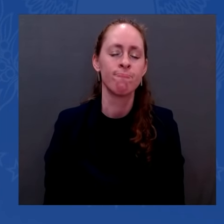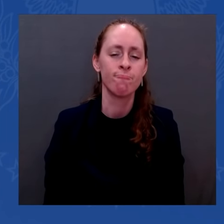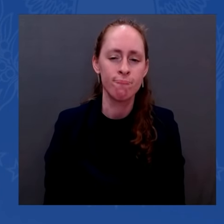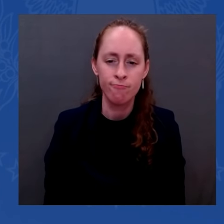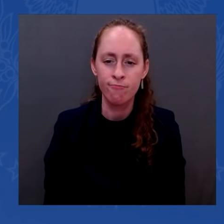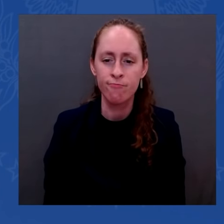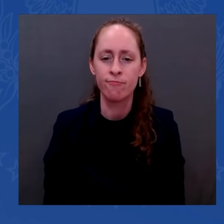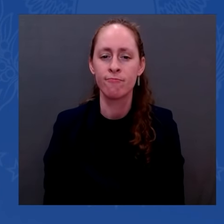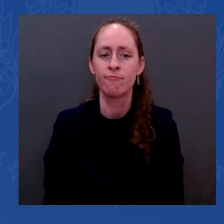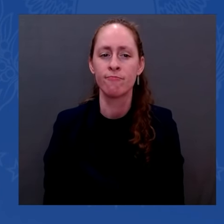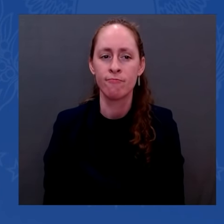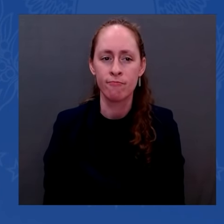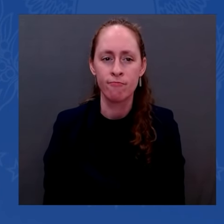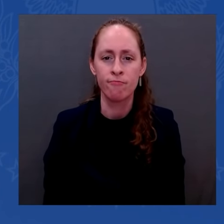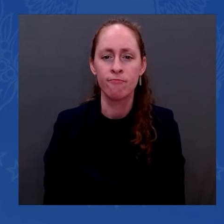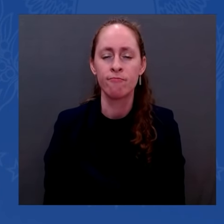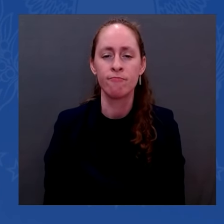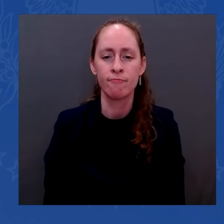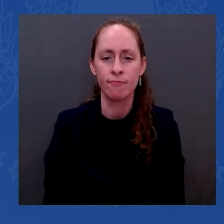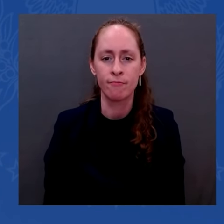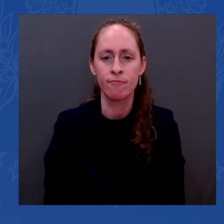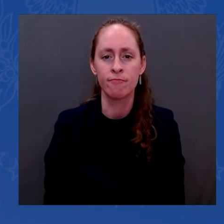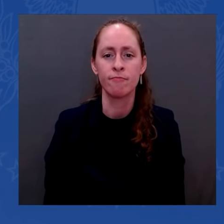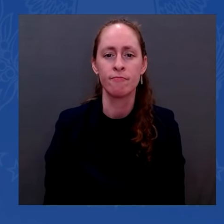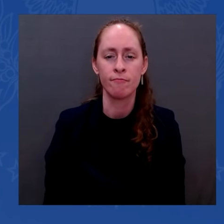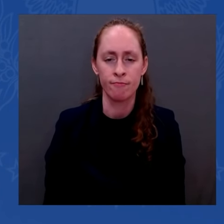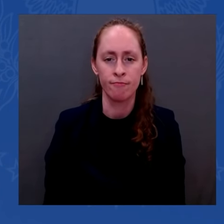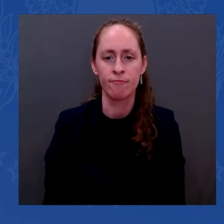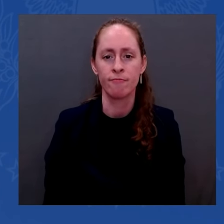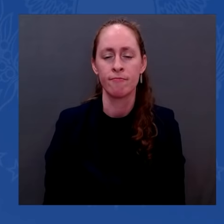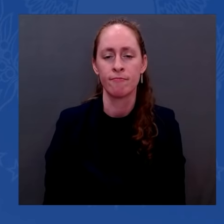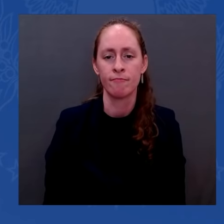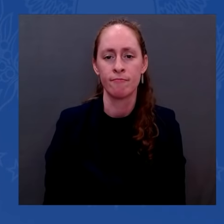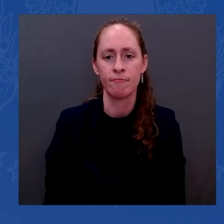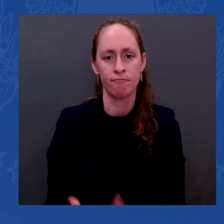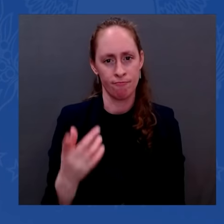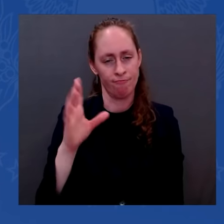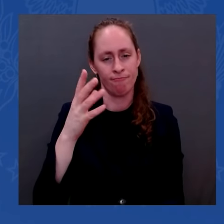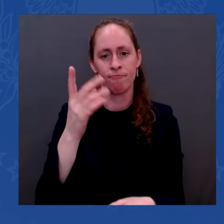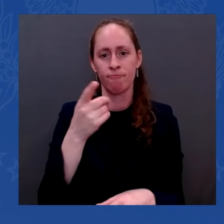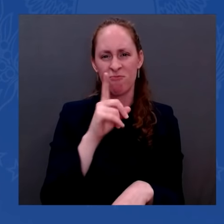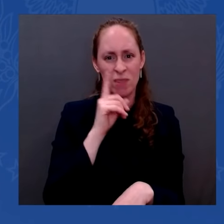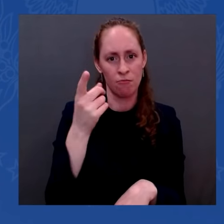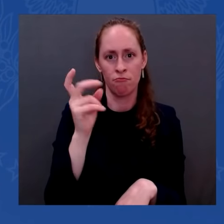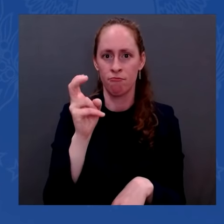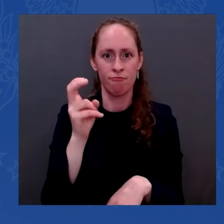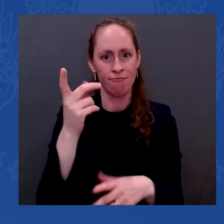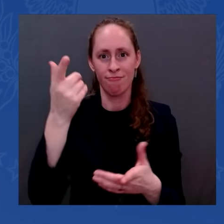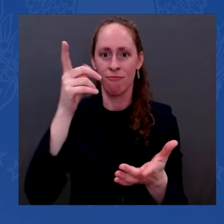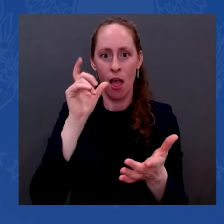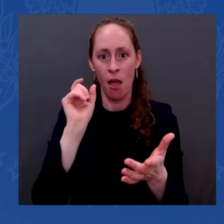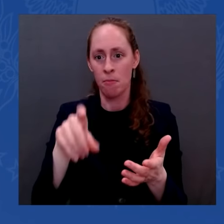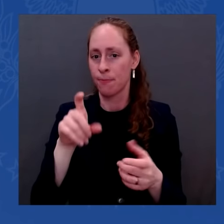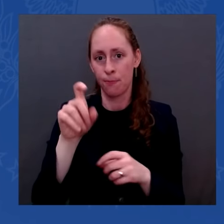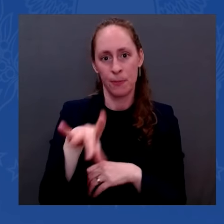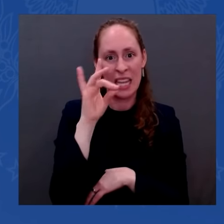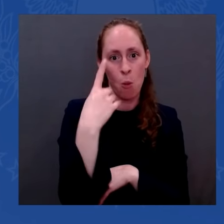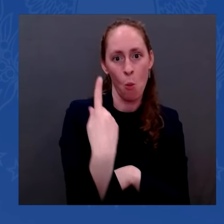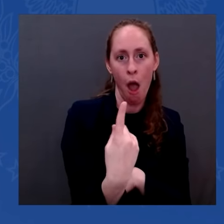over the environment or public health. And committing to the highest environmental standards could even be one of our nation's